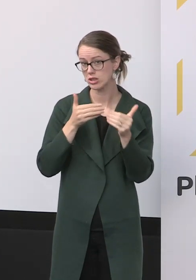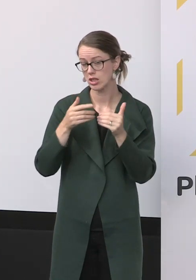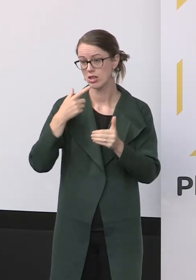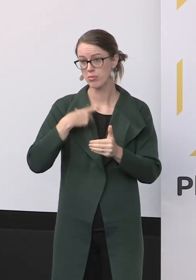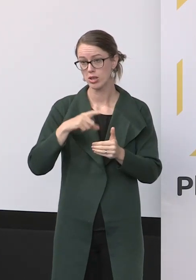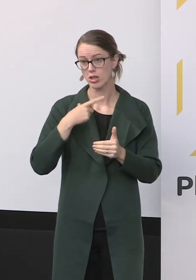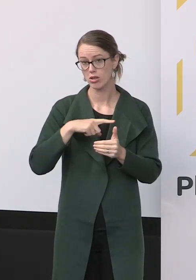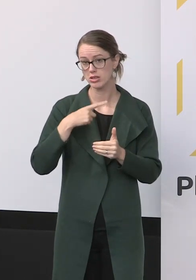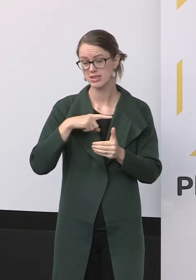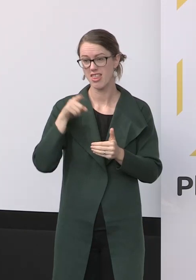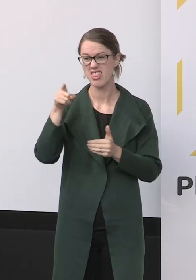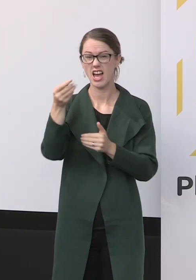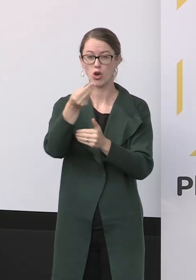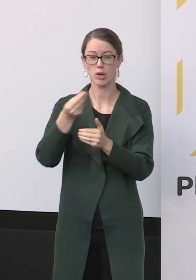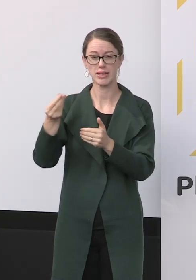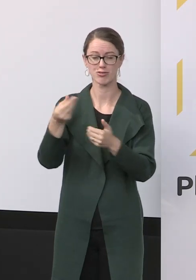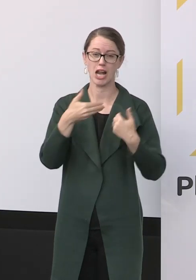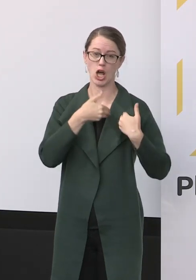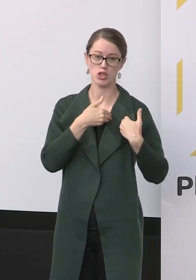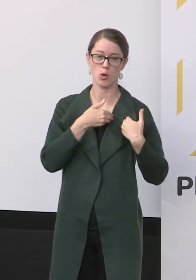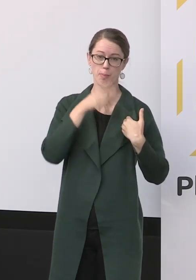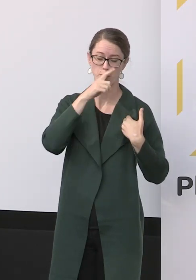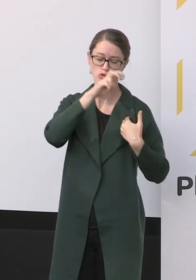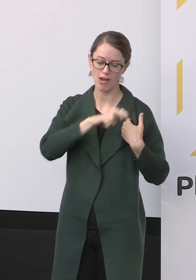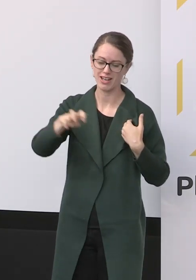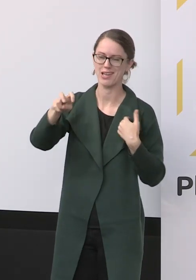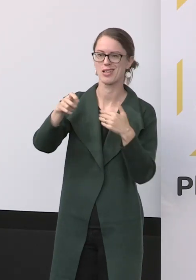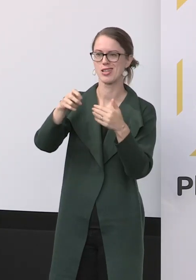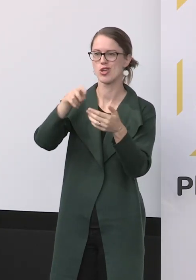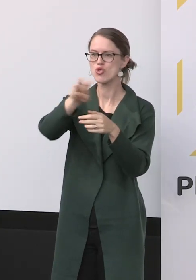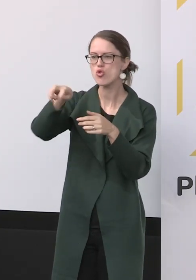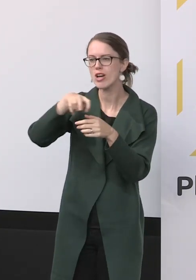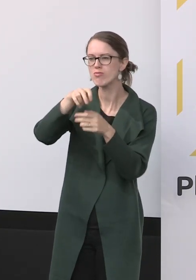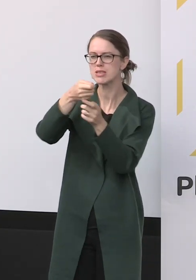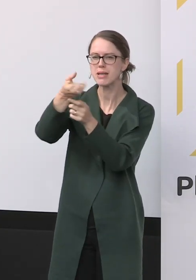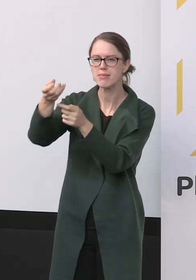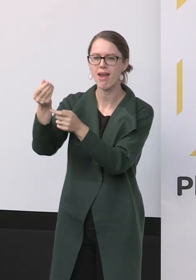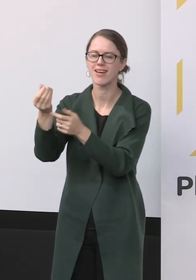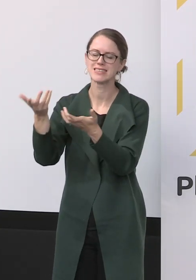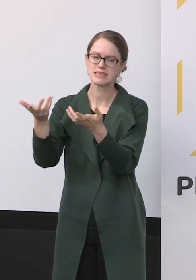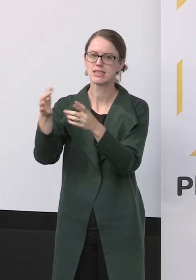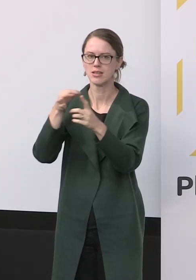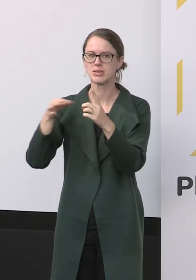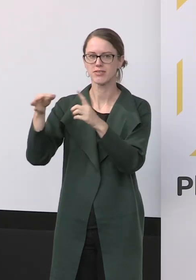countries will be interested in seeing if an arrangement can be put in place, because